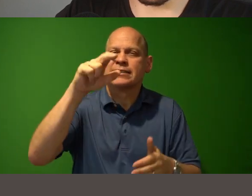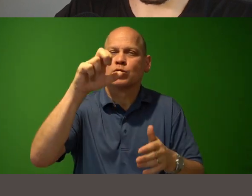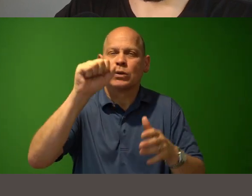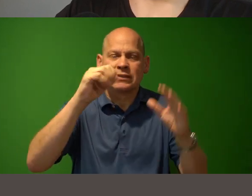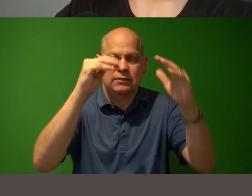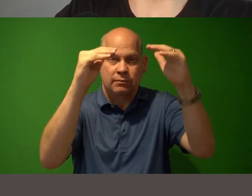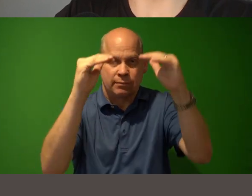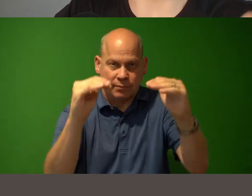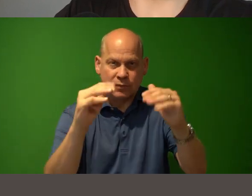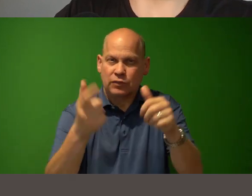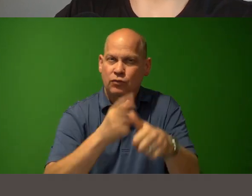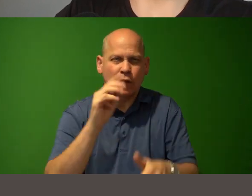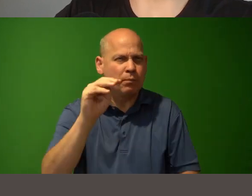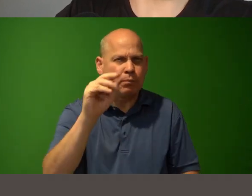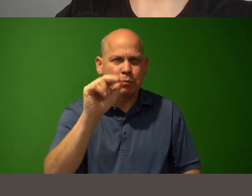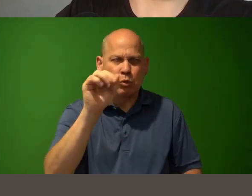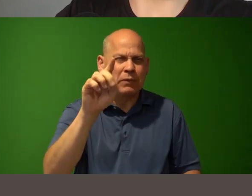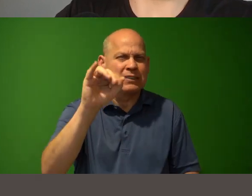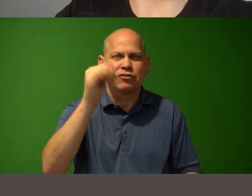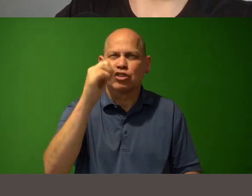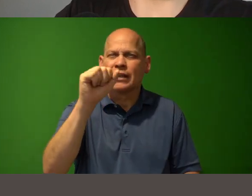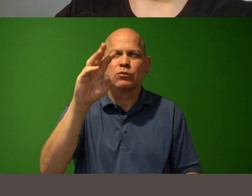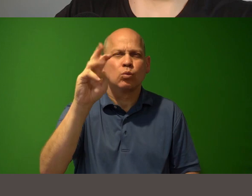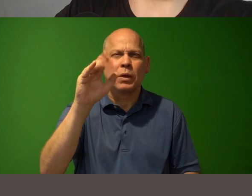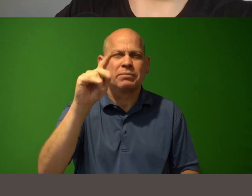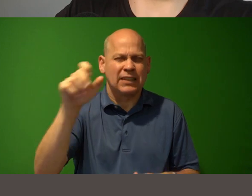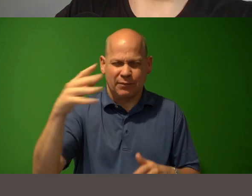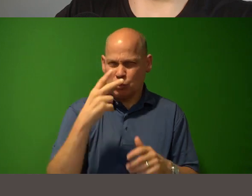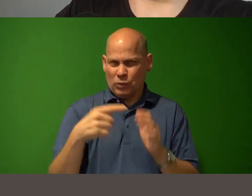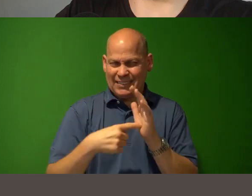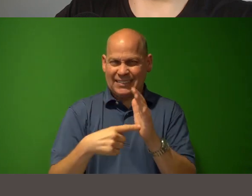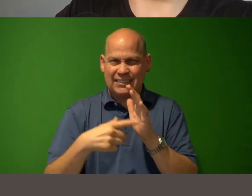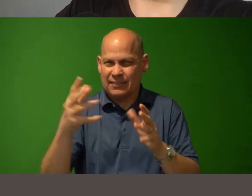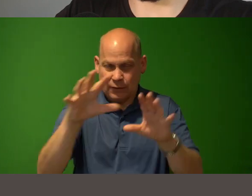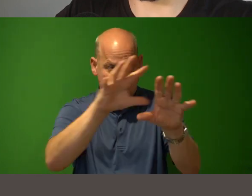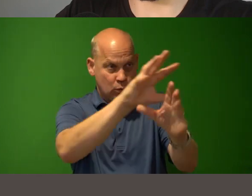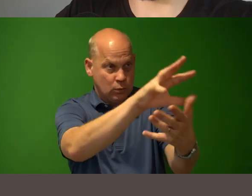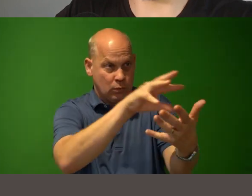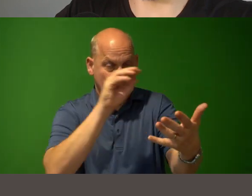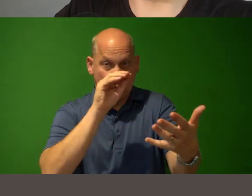And this is all from the mermaid JS website. You want to see examples because it will then take